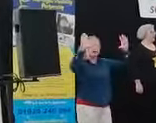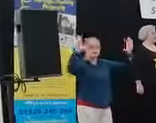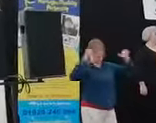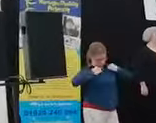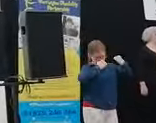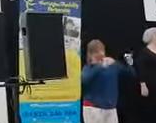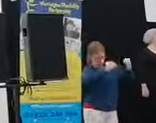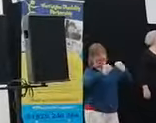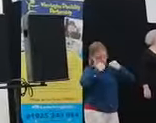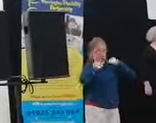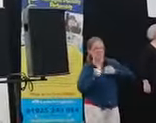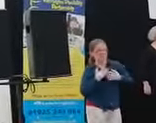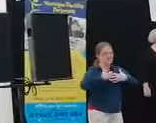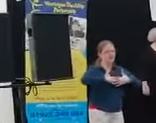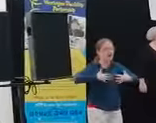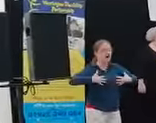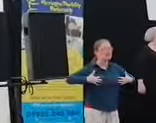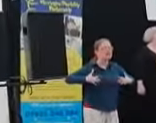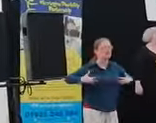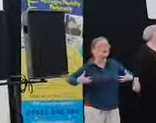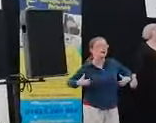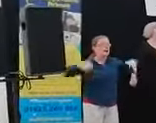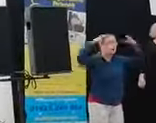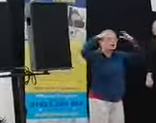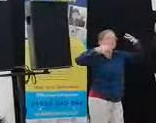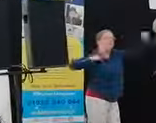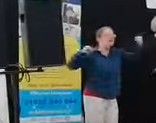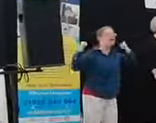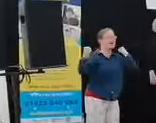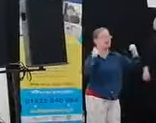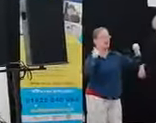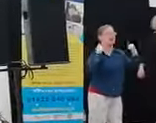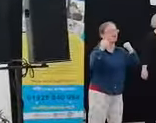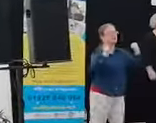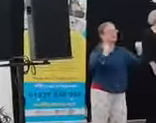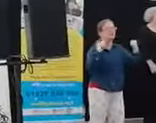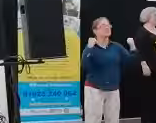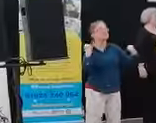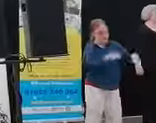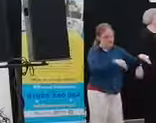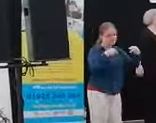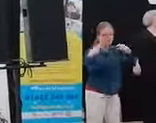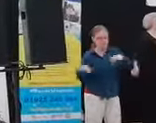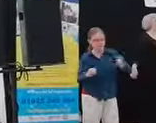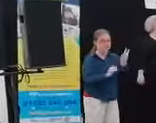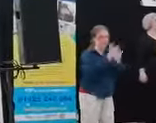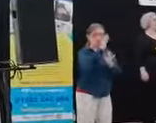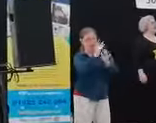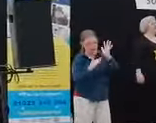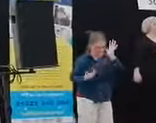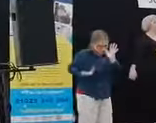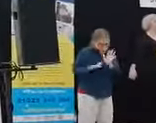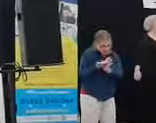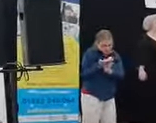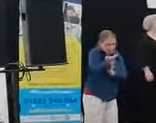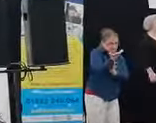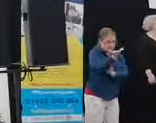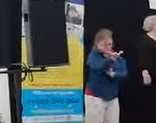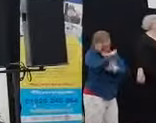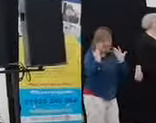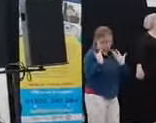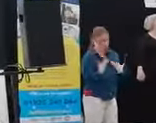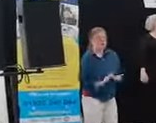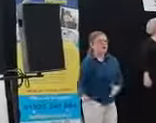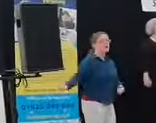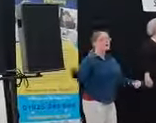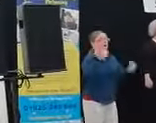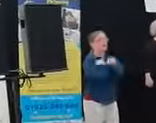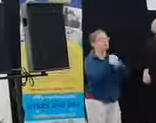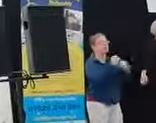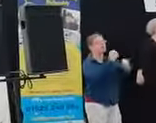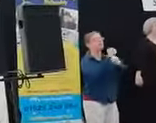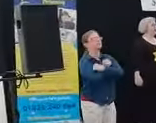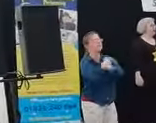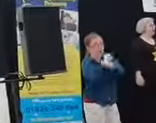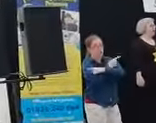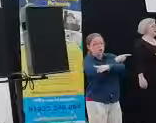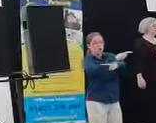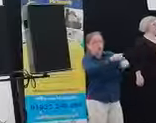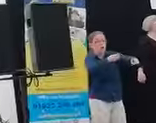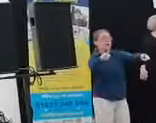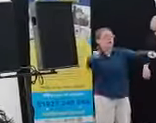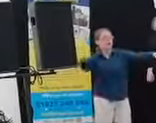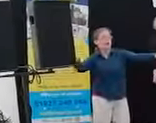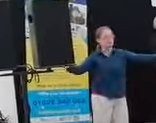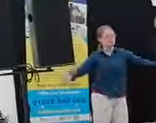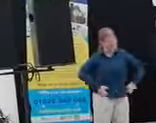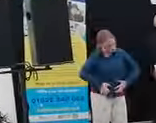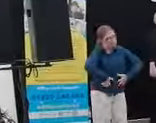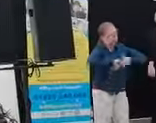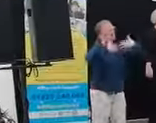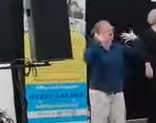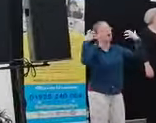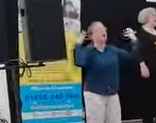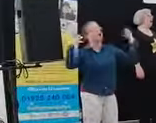I got the eye of the tiger, a fighter, Dancing through the fire 'Cause I am a champion, and you're gonna hear me roar